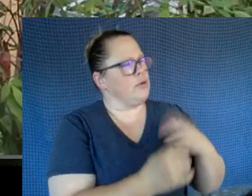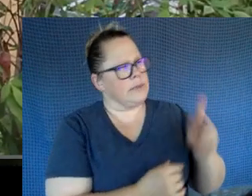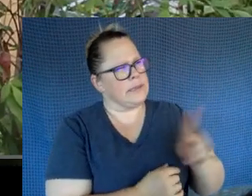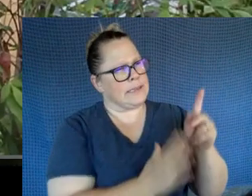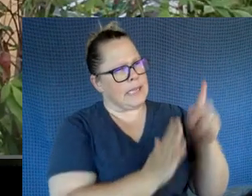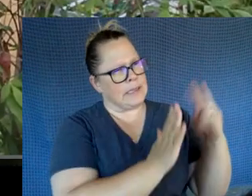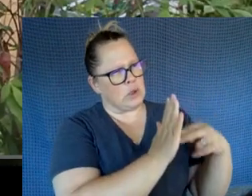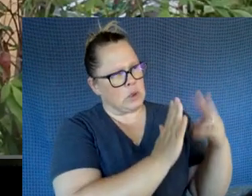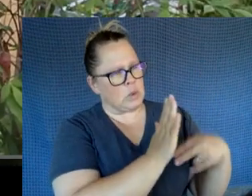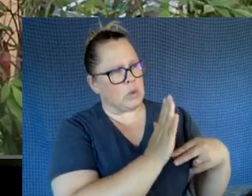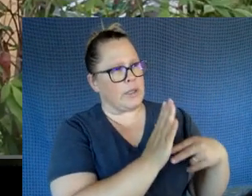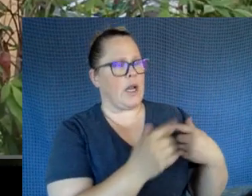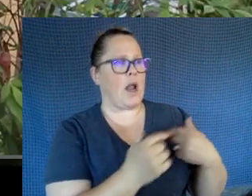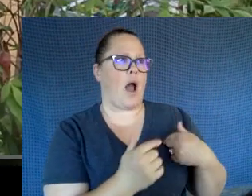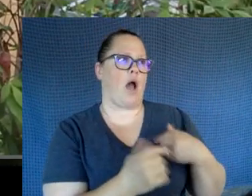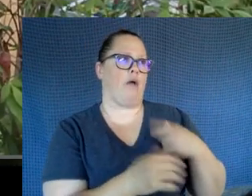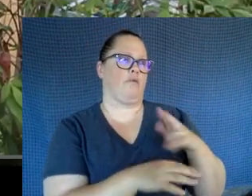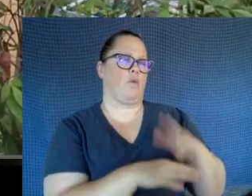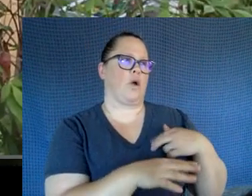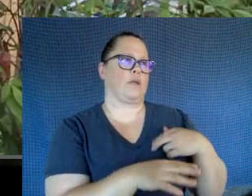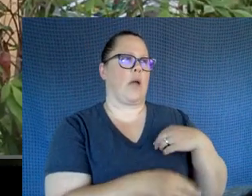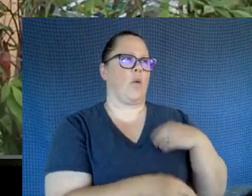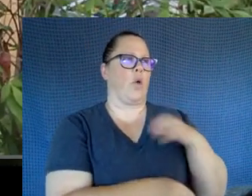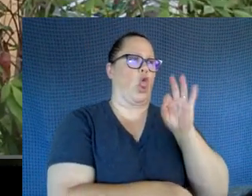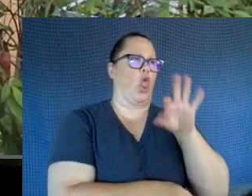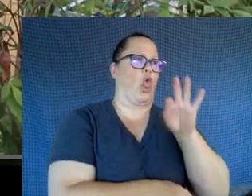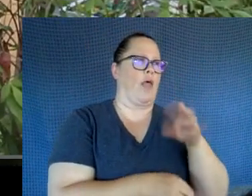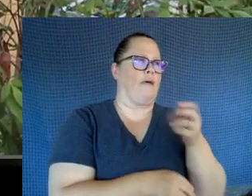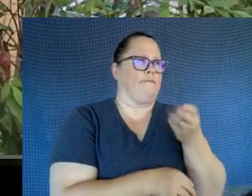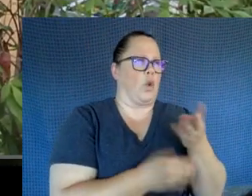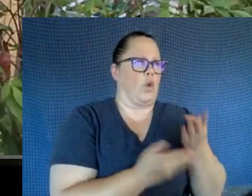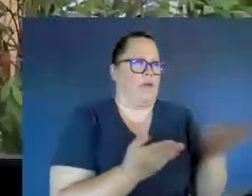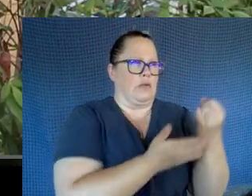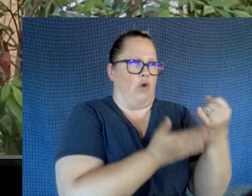Of course I'll add my little art tidbits Mrs. Kane. I'll try not to be too